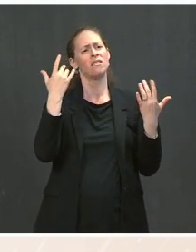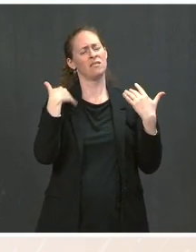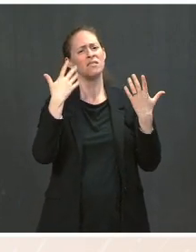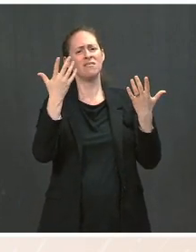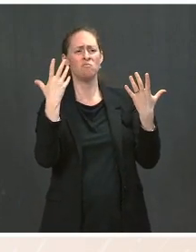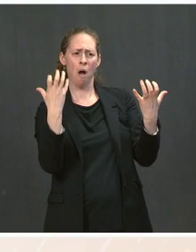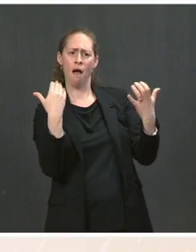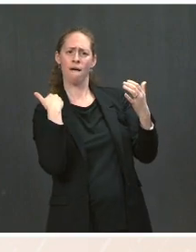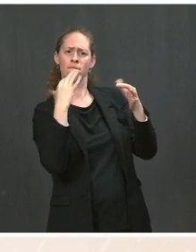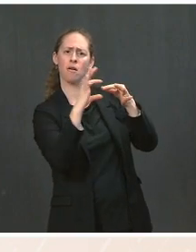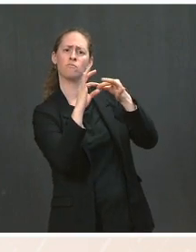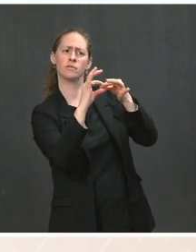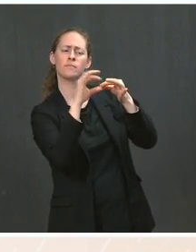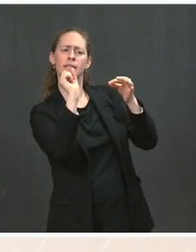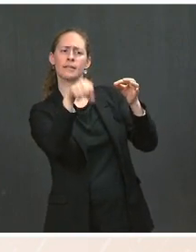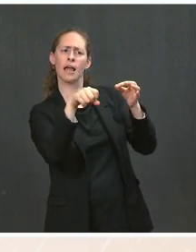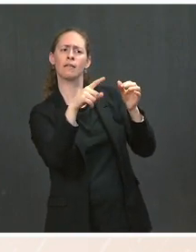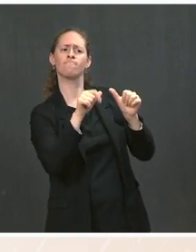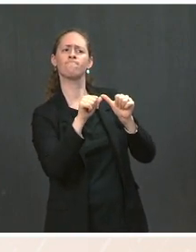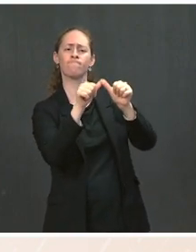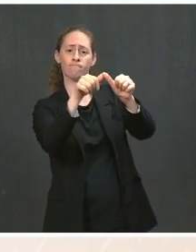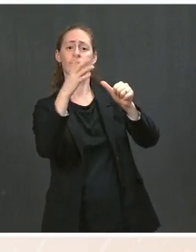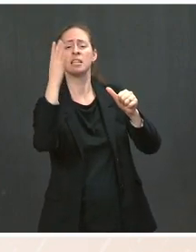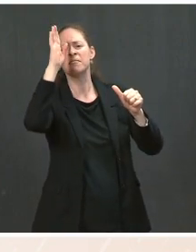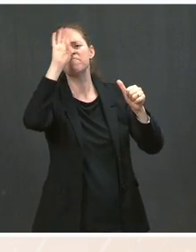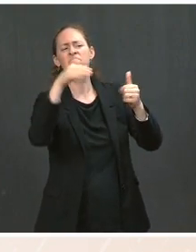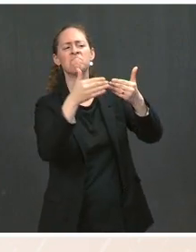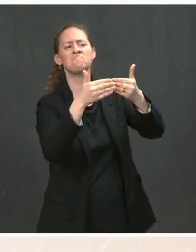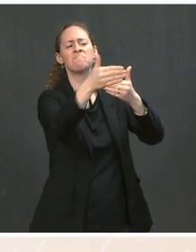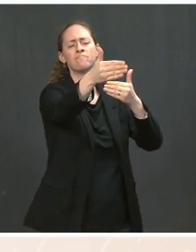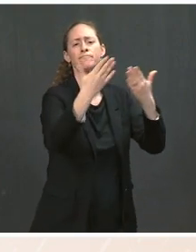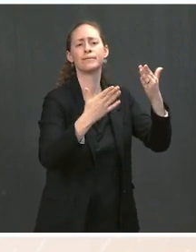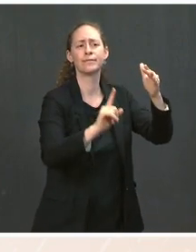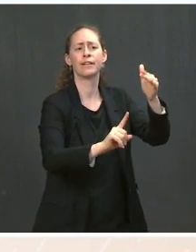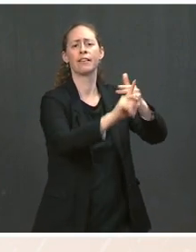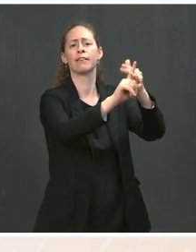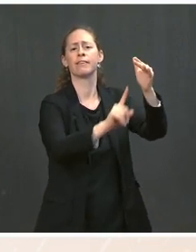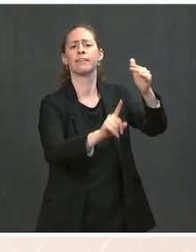where there might be greater challenge. Now, we're not going to get ahead of what those discussions look like.